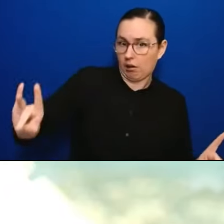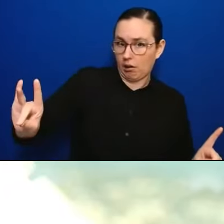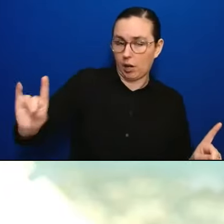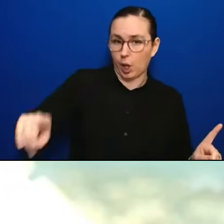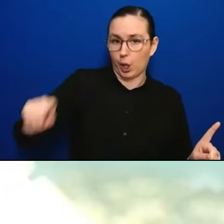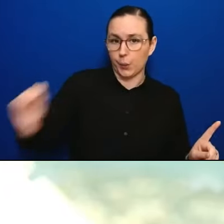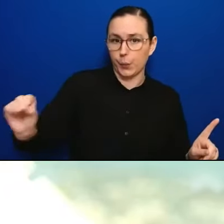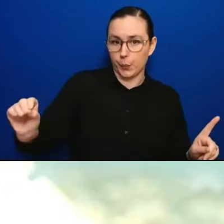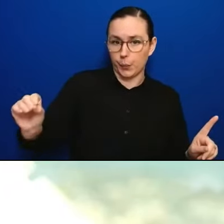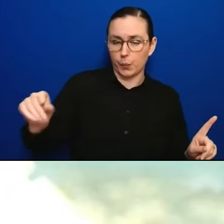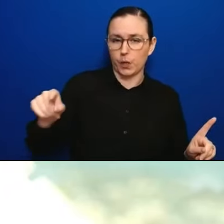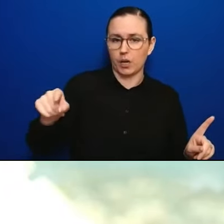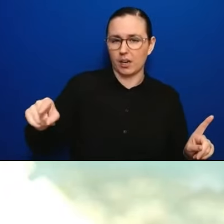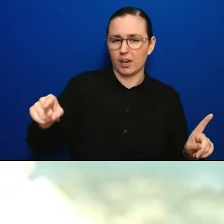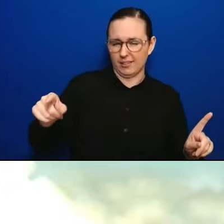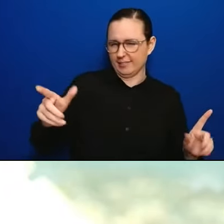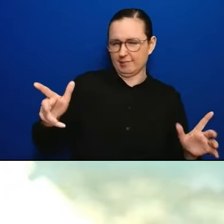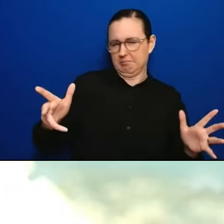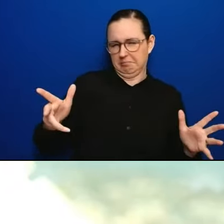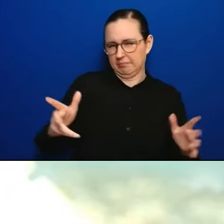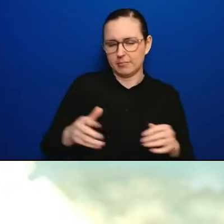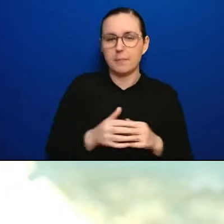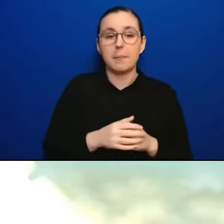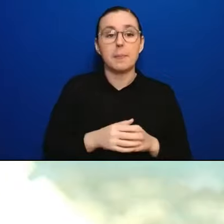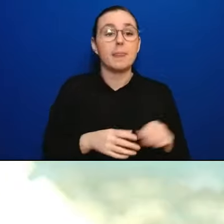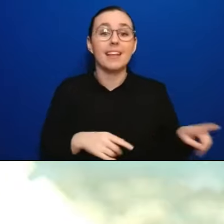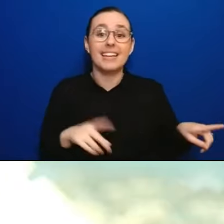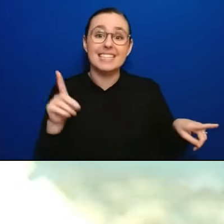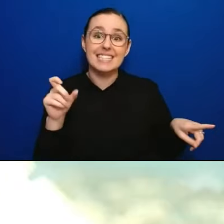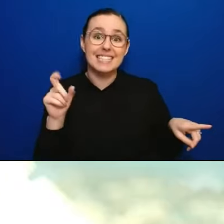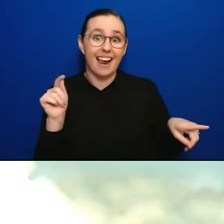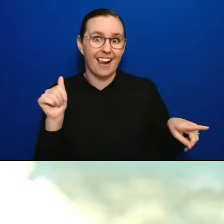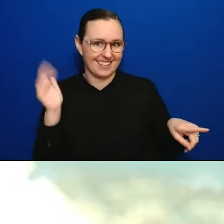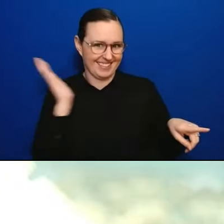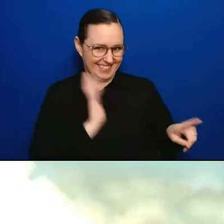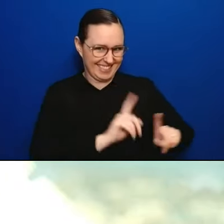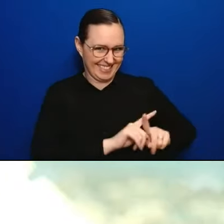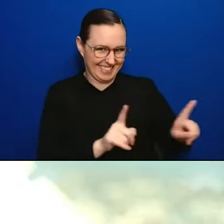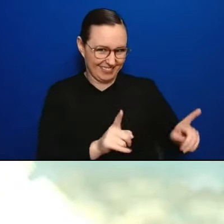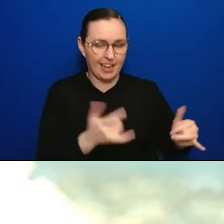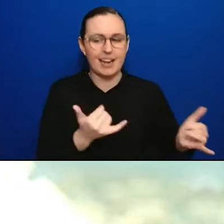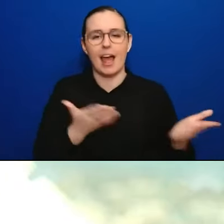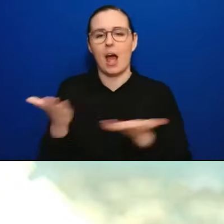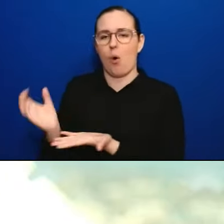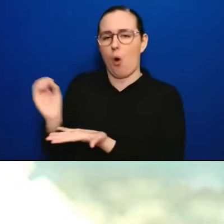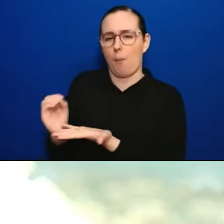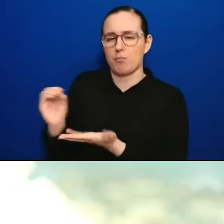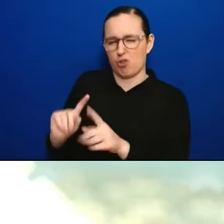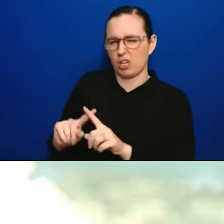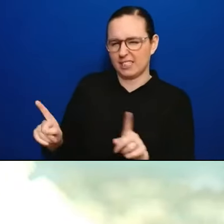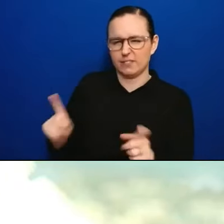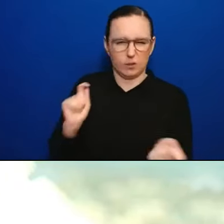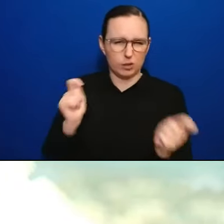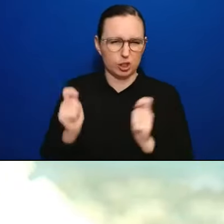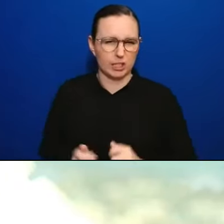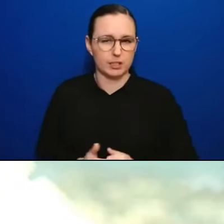that. But what you're seeing is not evidence of what you're talking about. What you're seeing is the change in the pandemic from